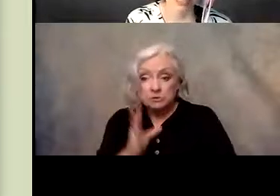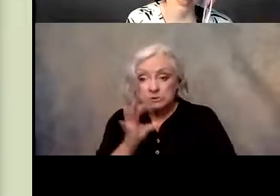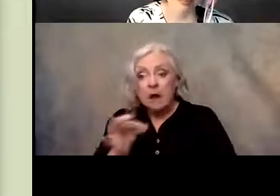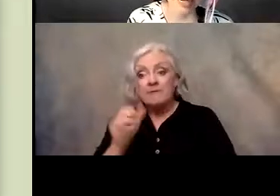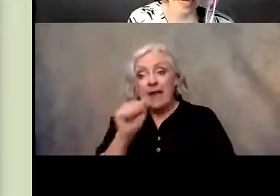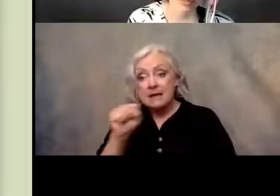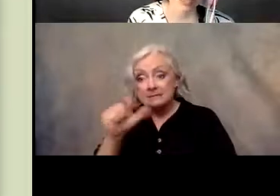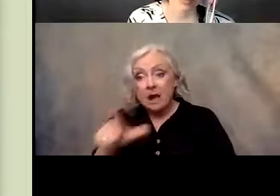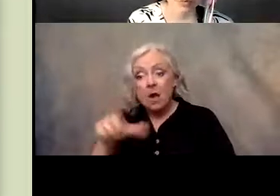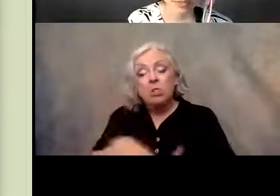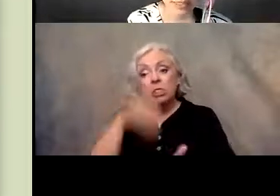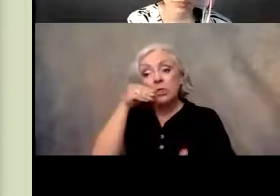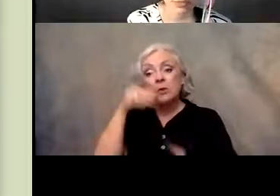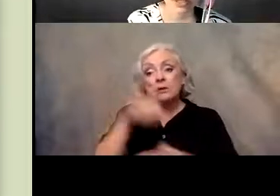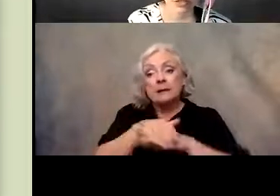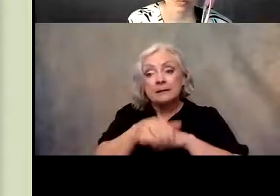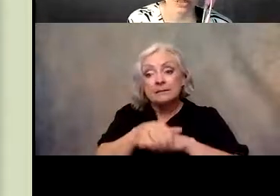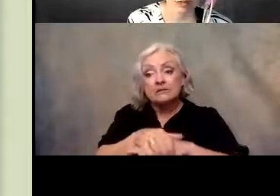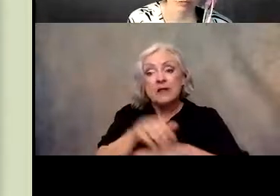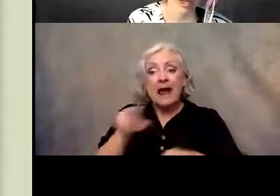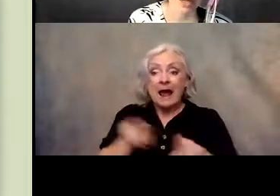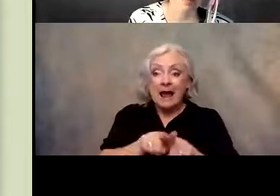and that might not be the most accessible way to communicate for them,